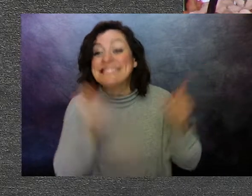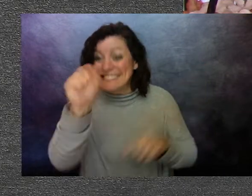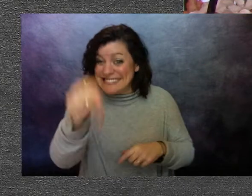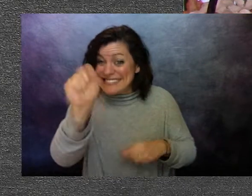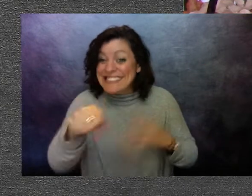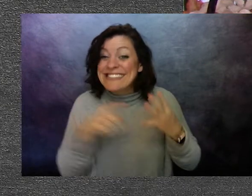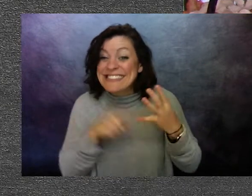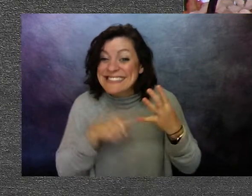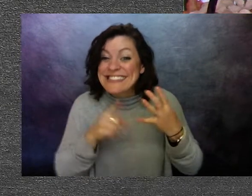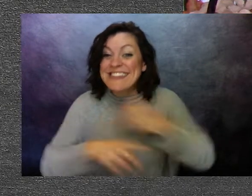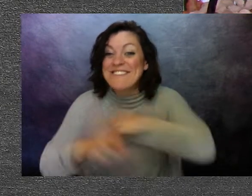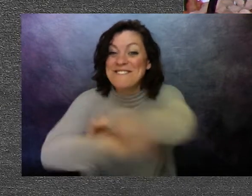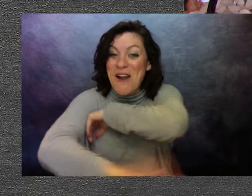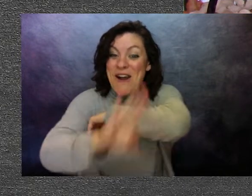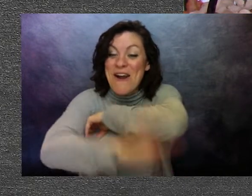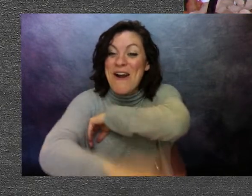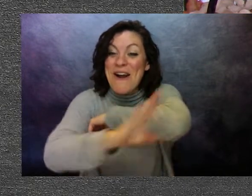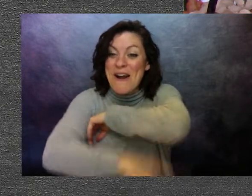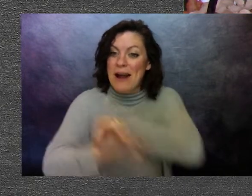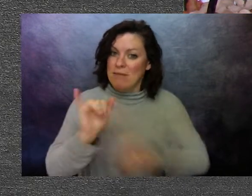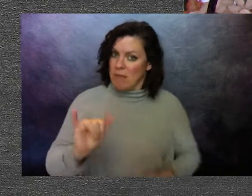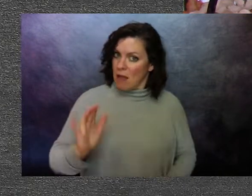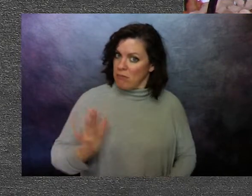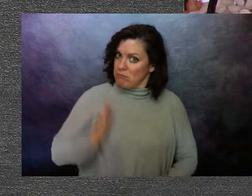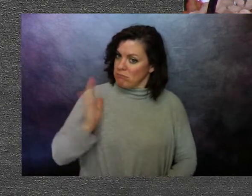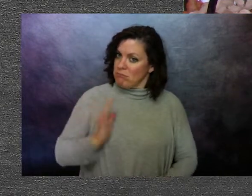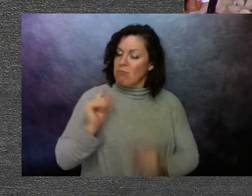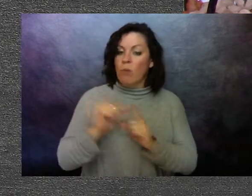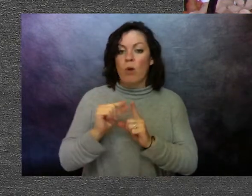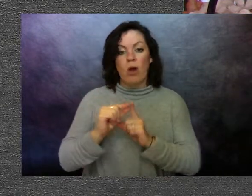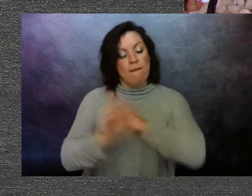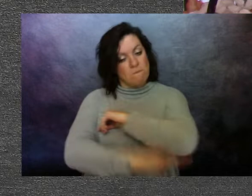Autumn is the same as fall, it's just a fancy word for fall.